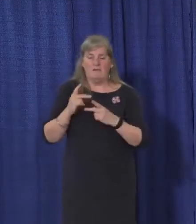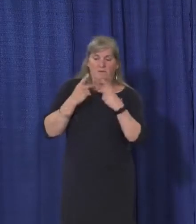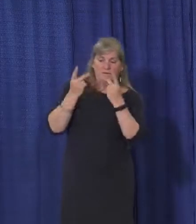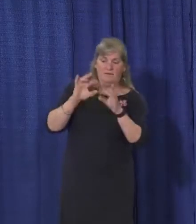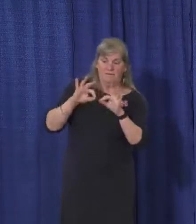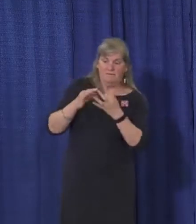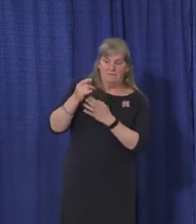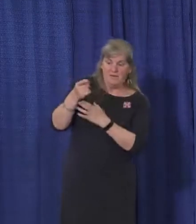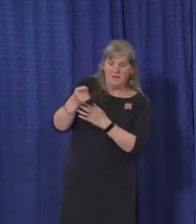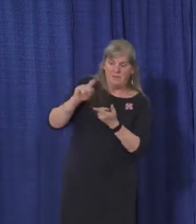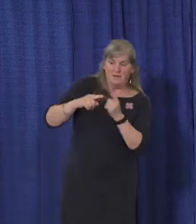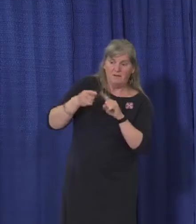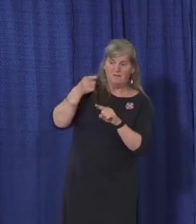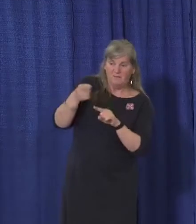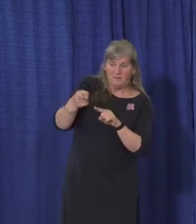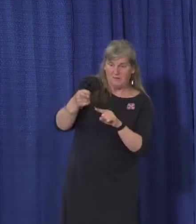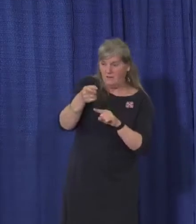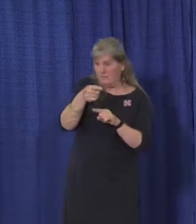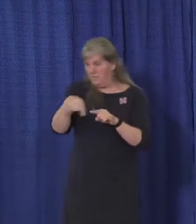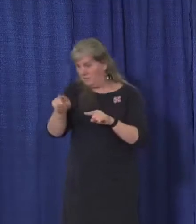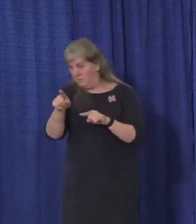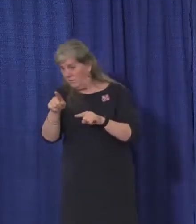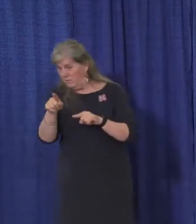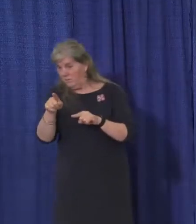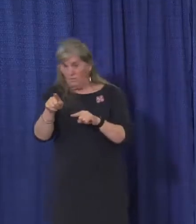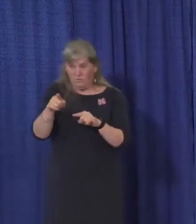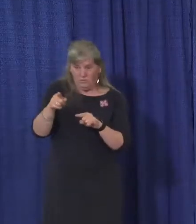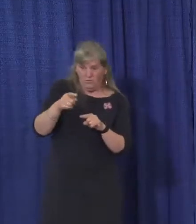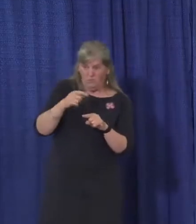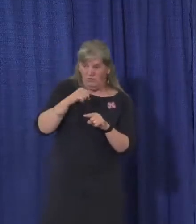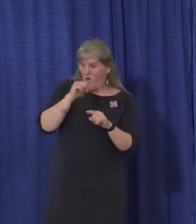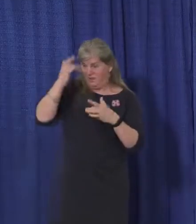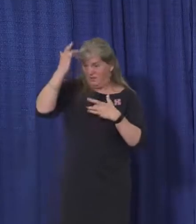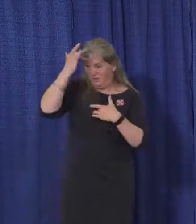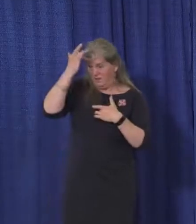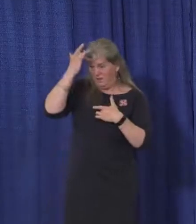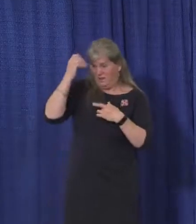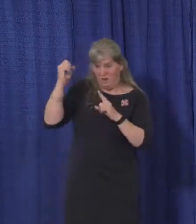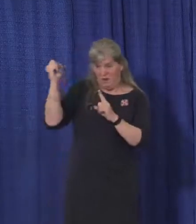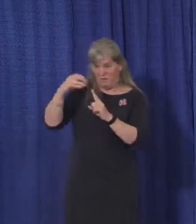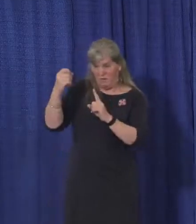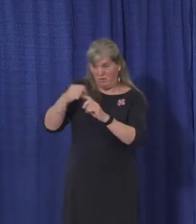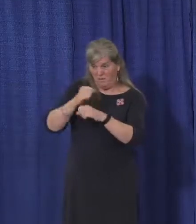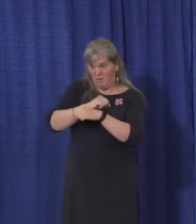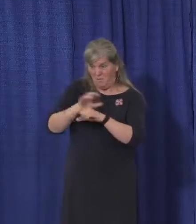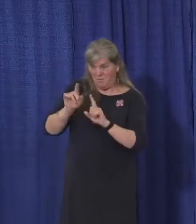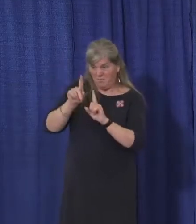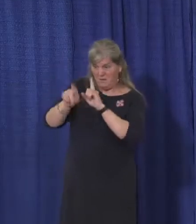if you visit your family or friends make sure everyone feels well and has not been exposed